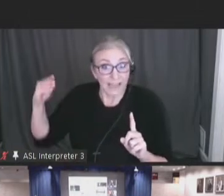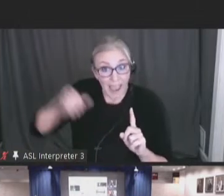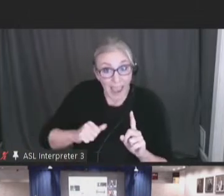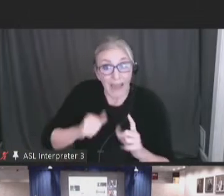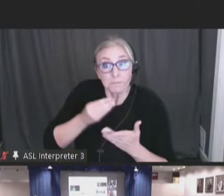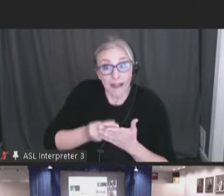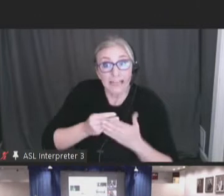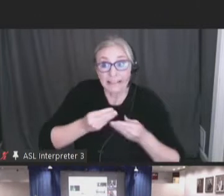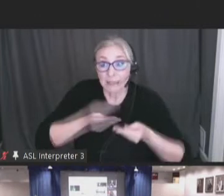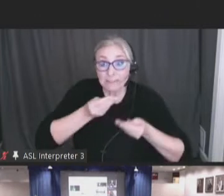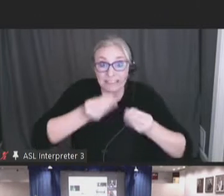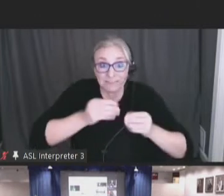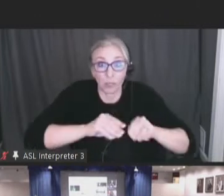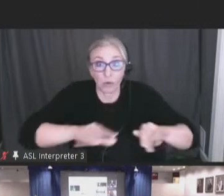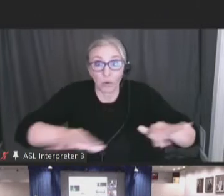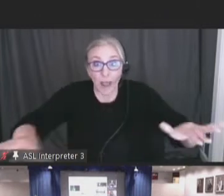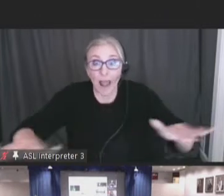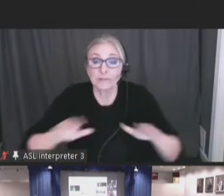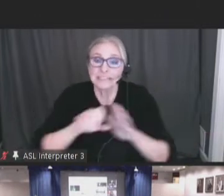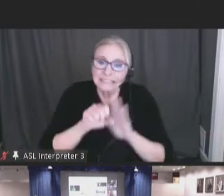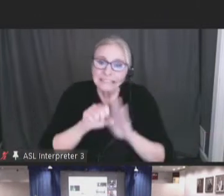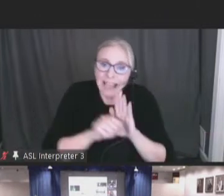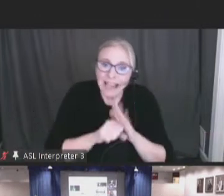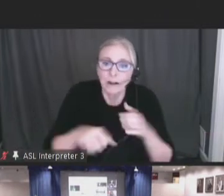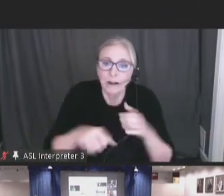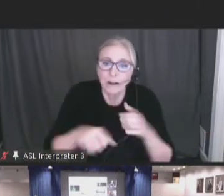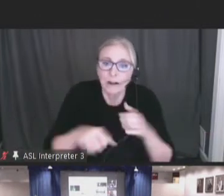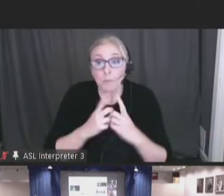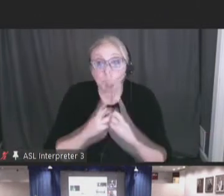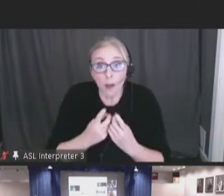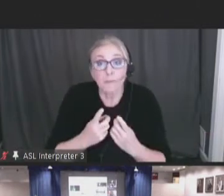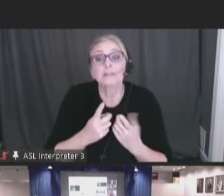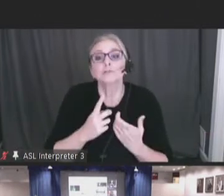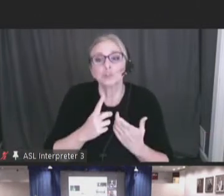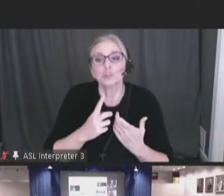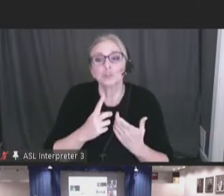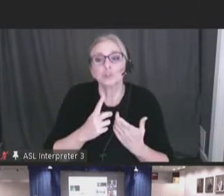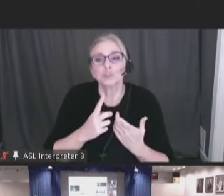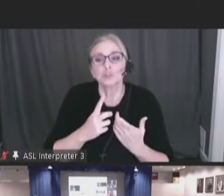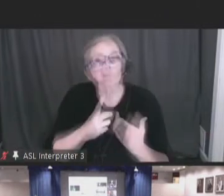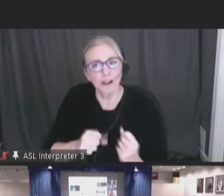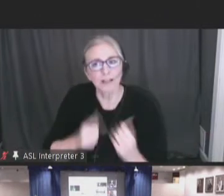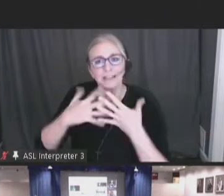state and local health departments to scale and strengthen integration of CHWs.